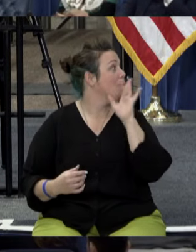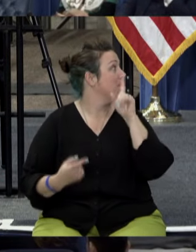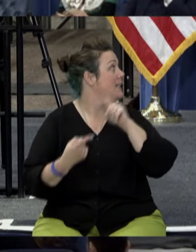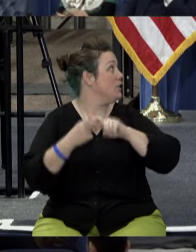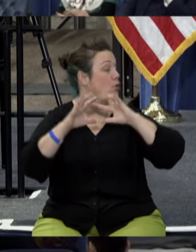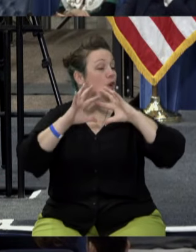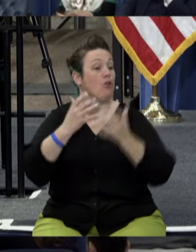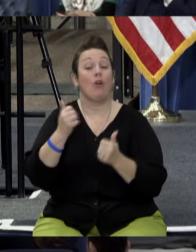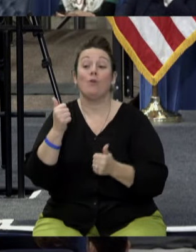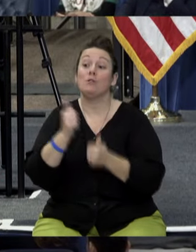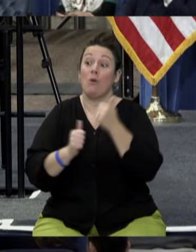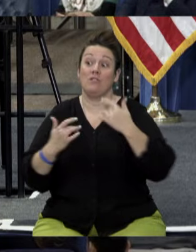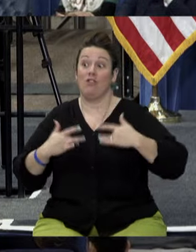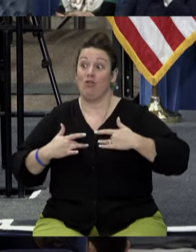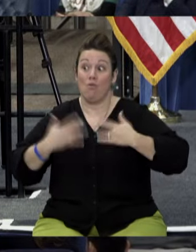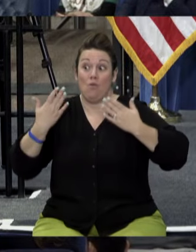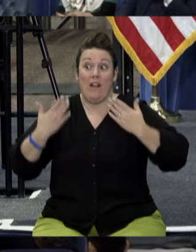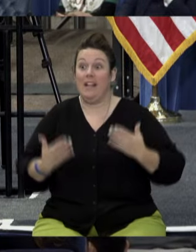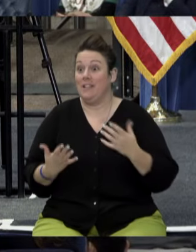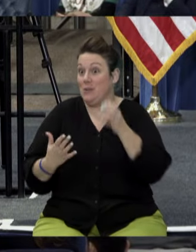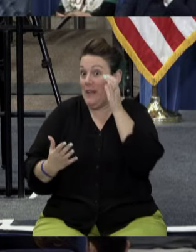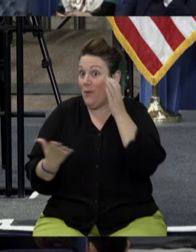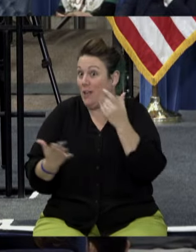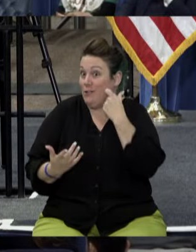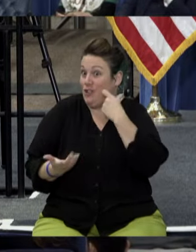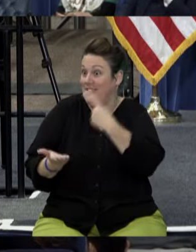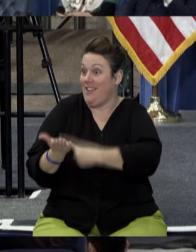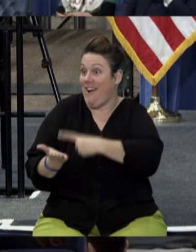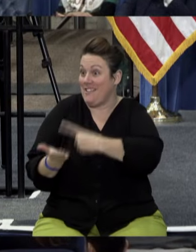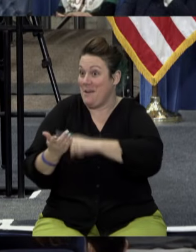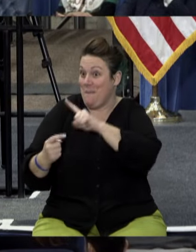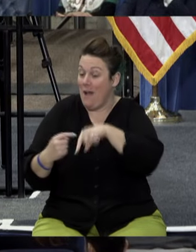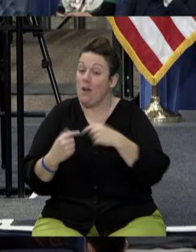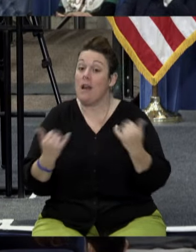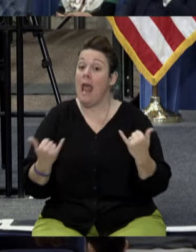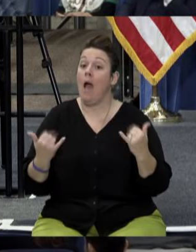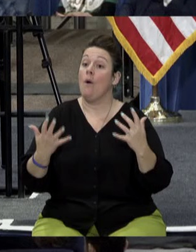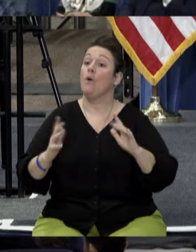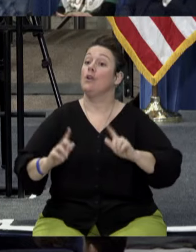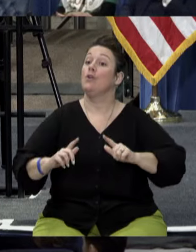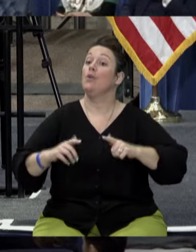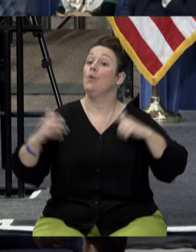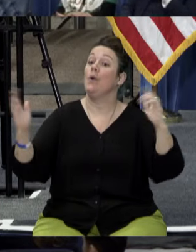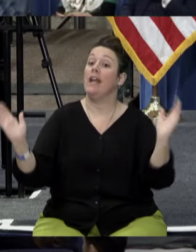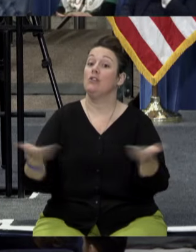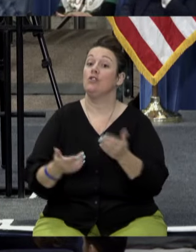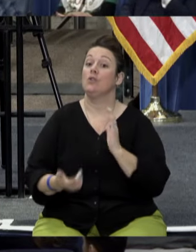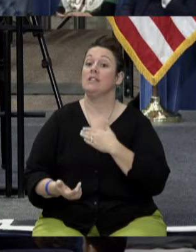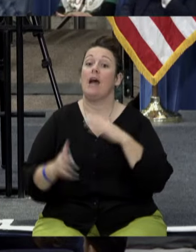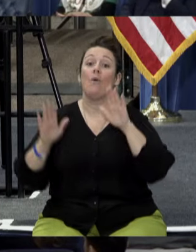thrilled to hear what you have talked about. What I'd like to do now is introduce our great leader